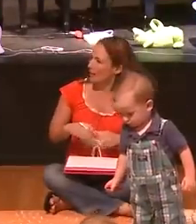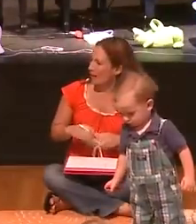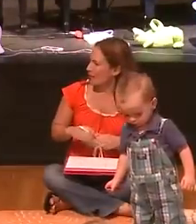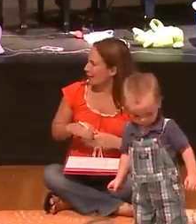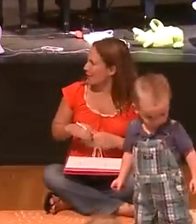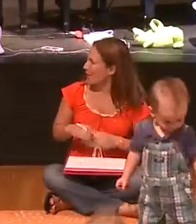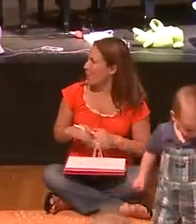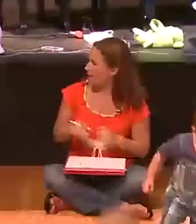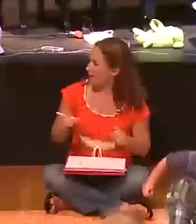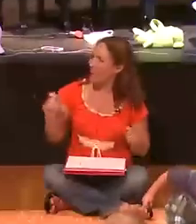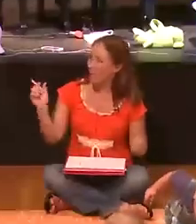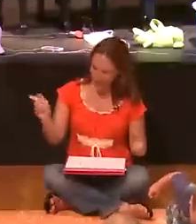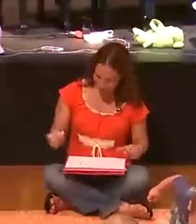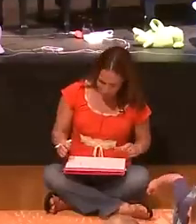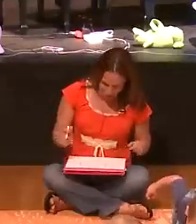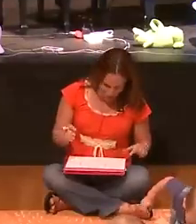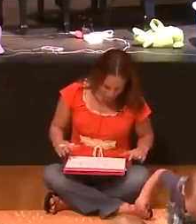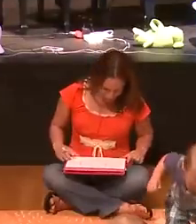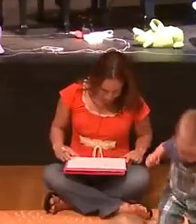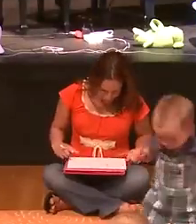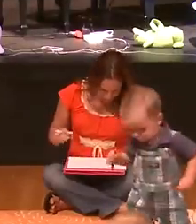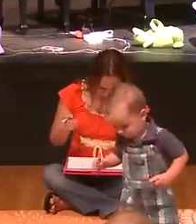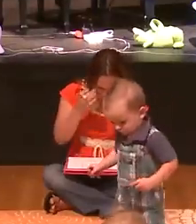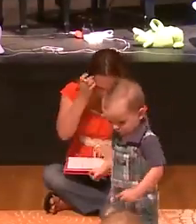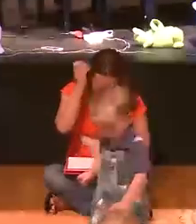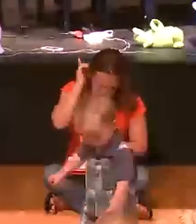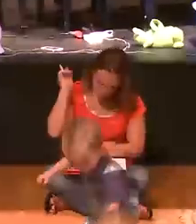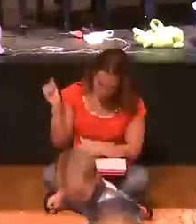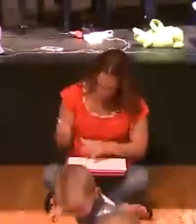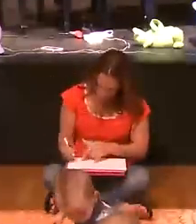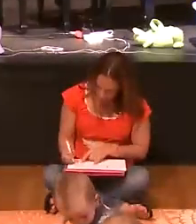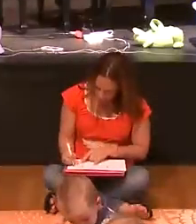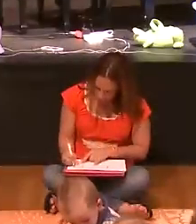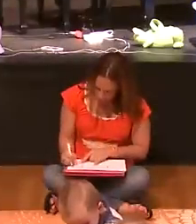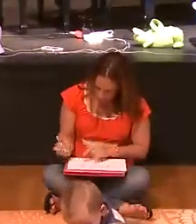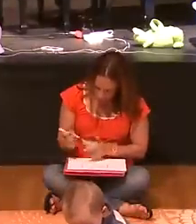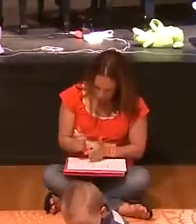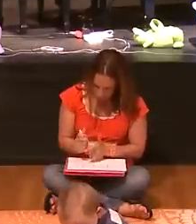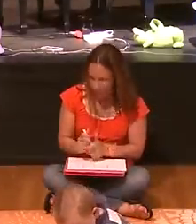At least you have one, right. So Lana and Lincoln you guys are here.